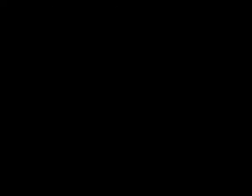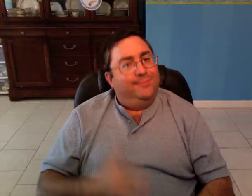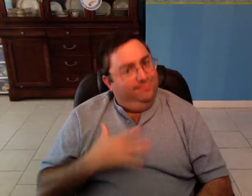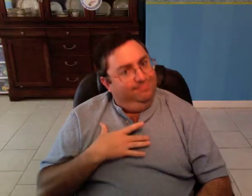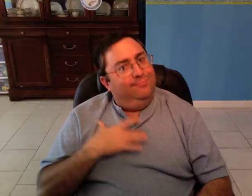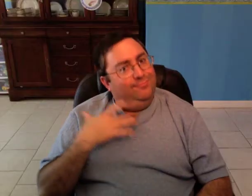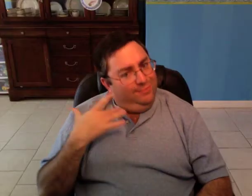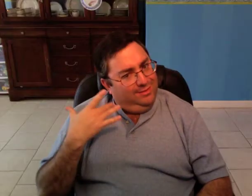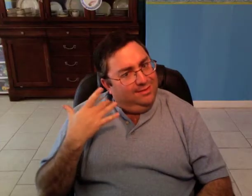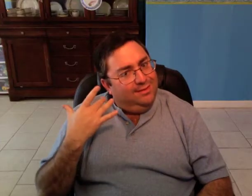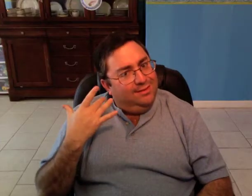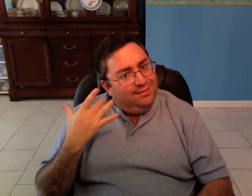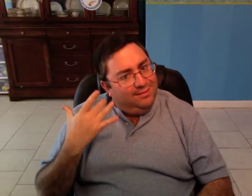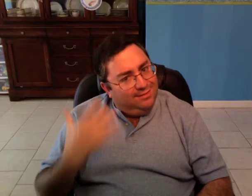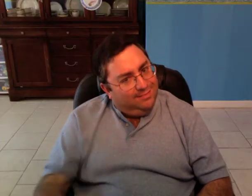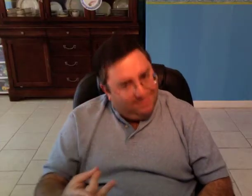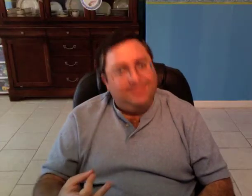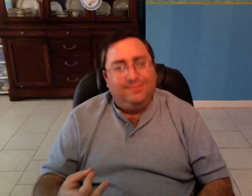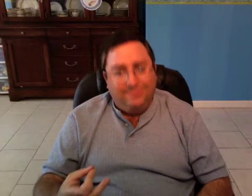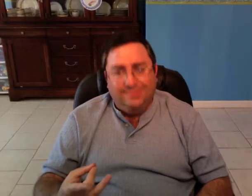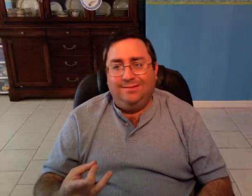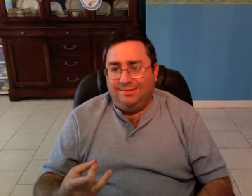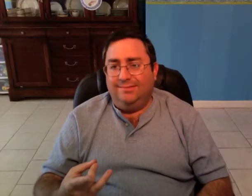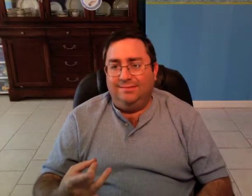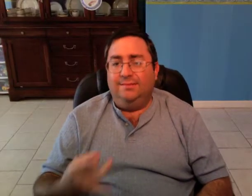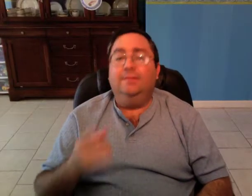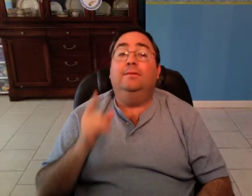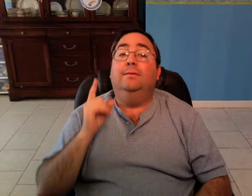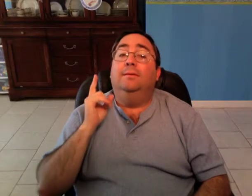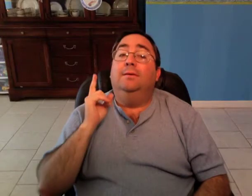This quote is very interesting.